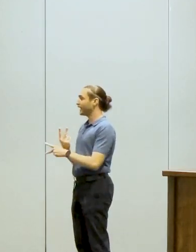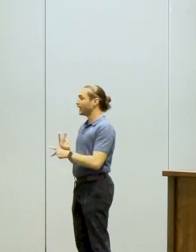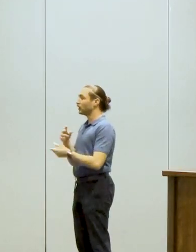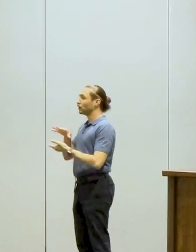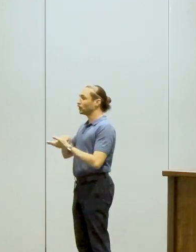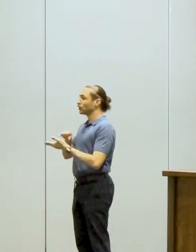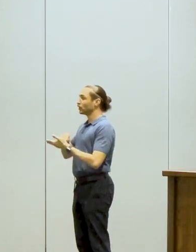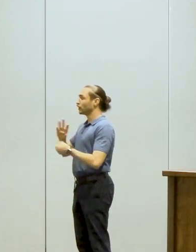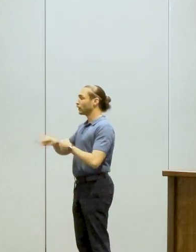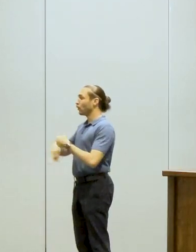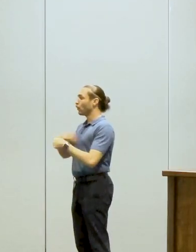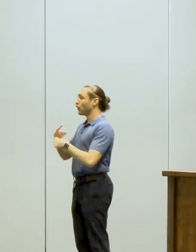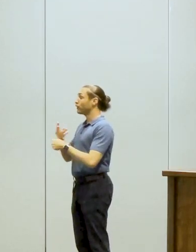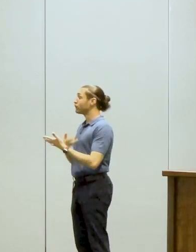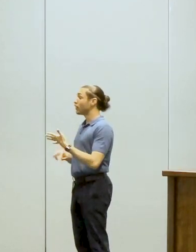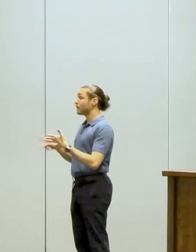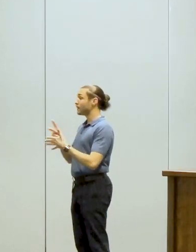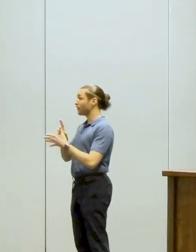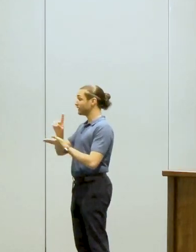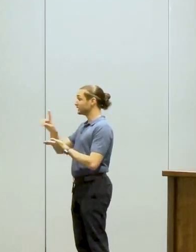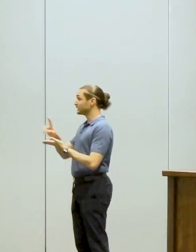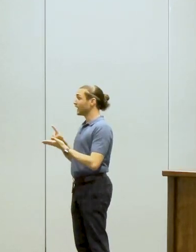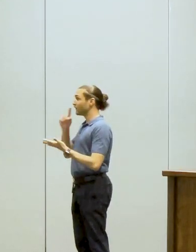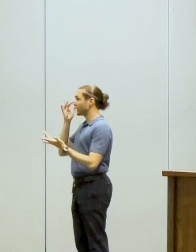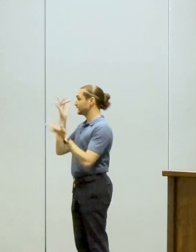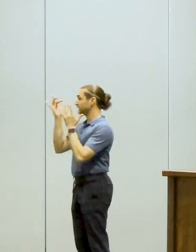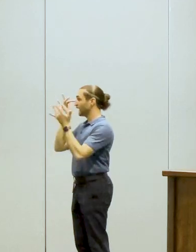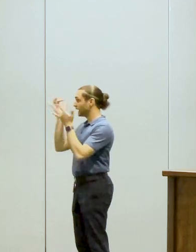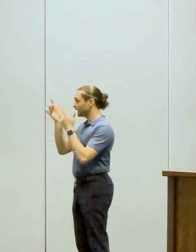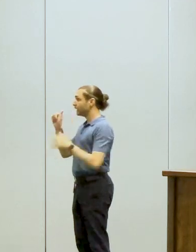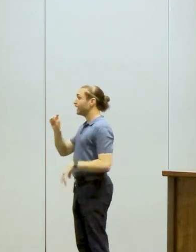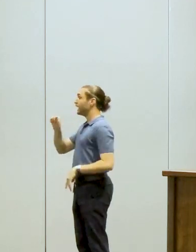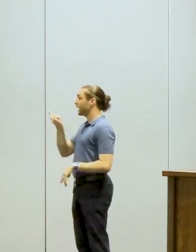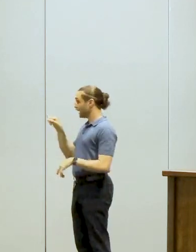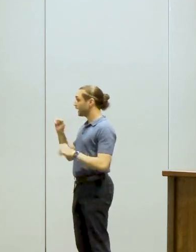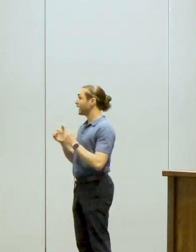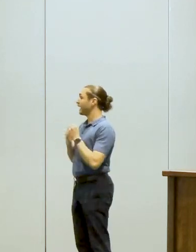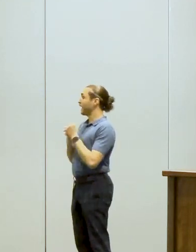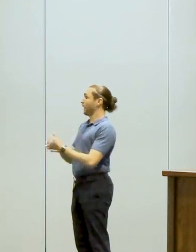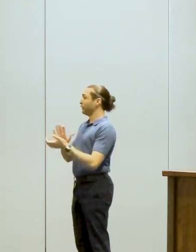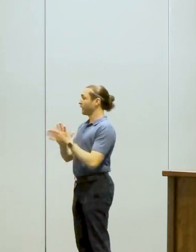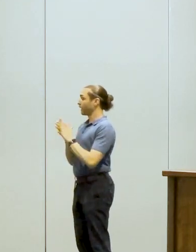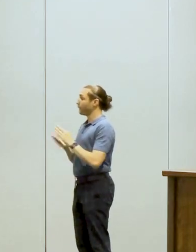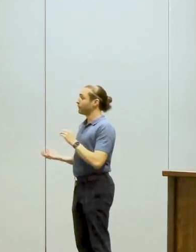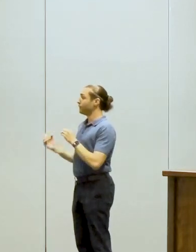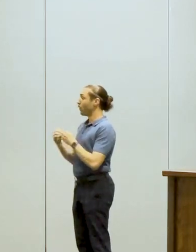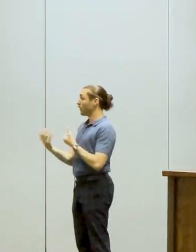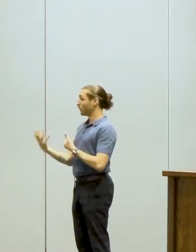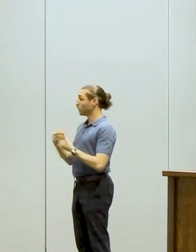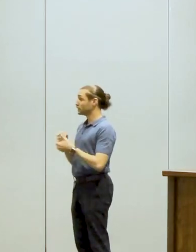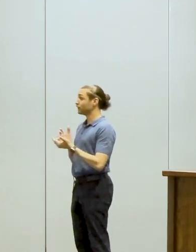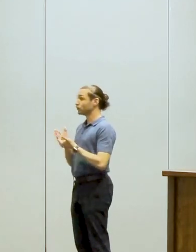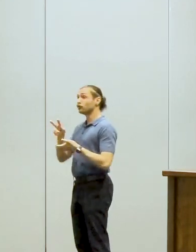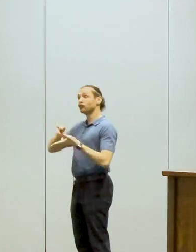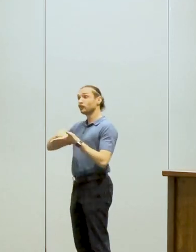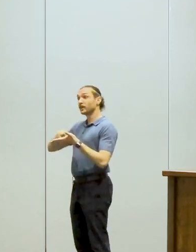sighted. AI can make this world more inclusive, not just by reading text aloud, but by transforming visual information